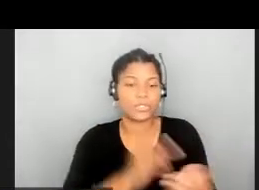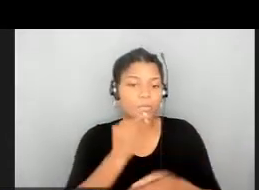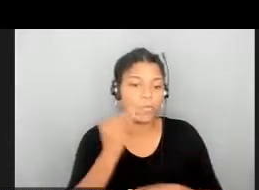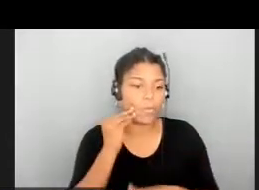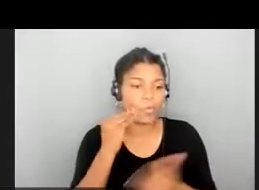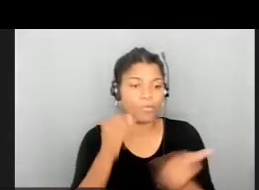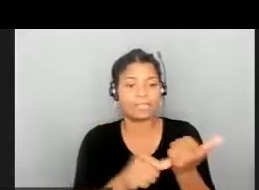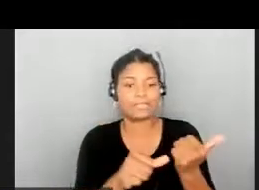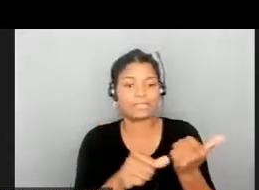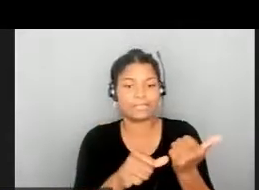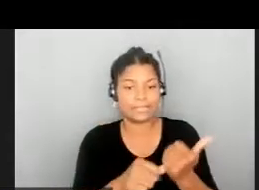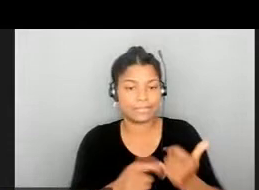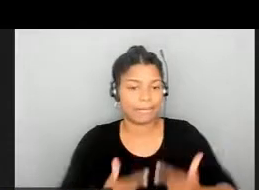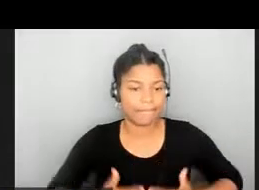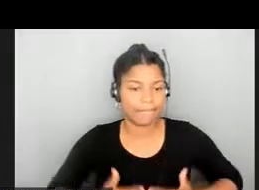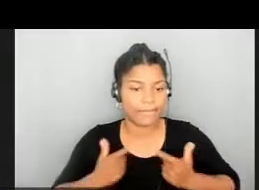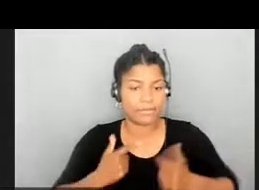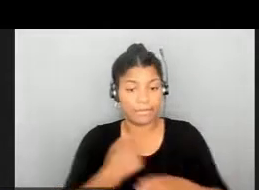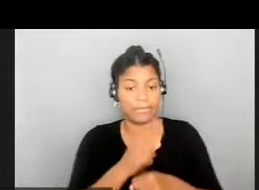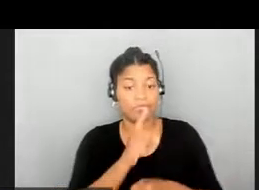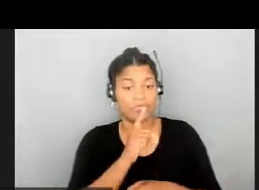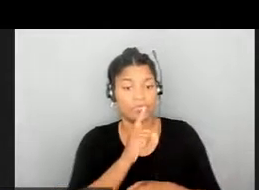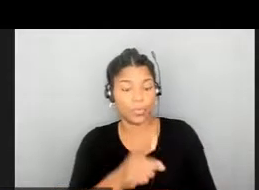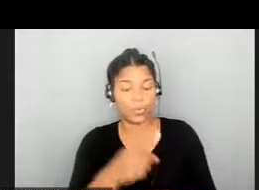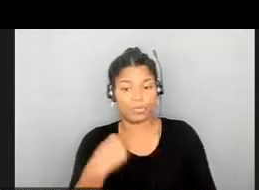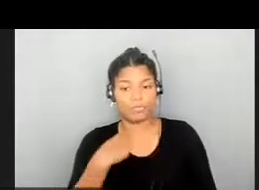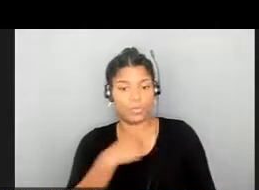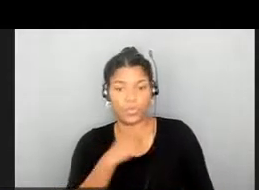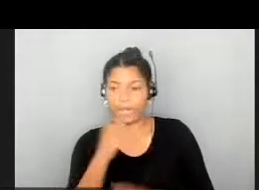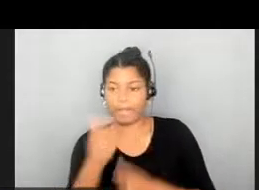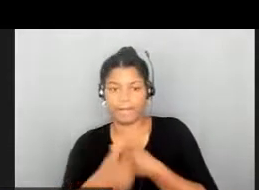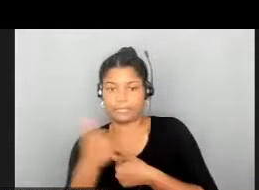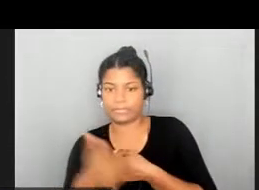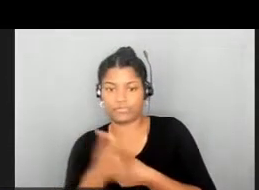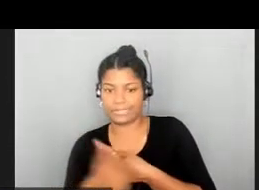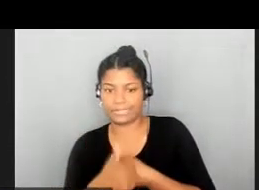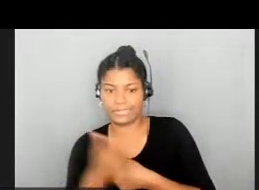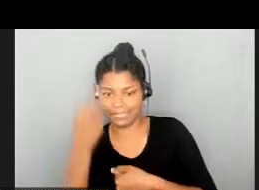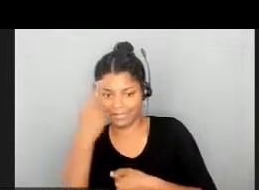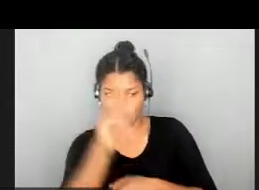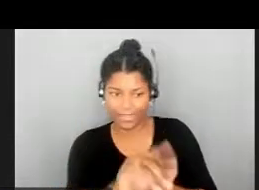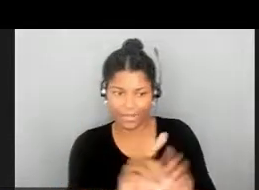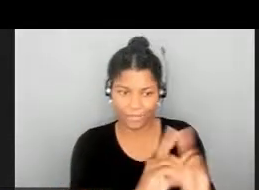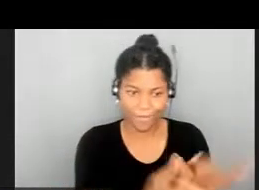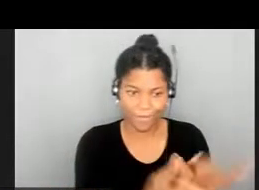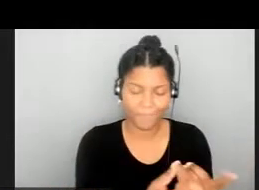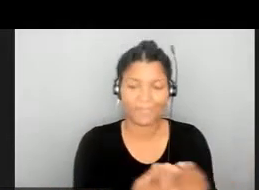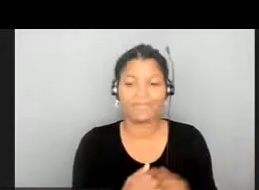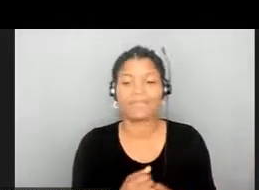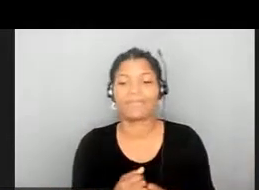to make sure we are not a threatening presence. We are there to partner with them across the state.